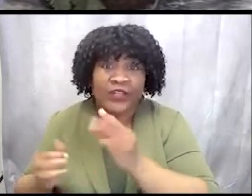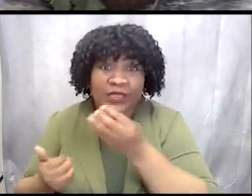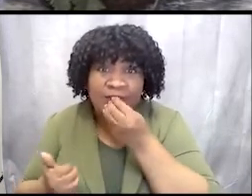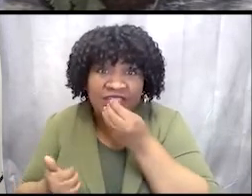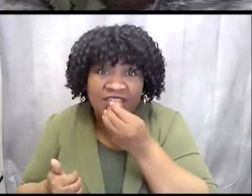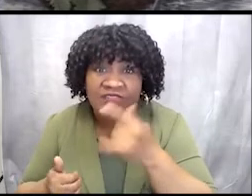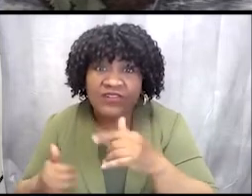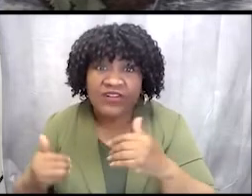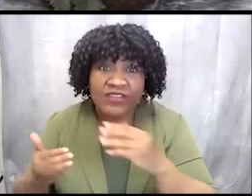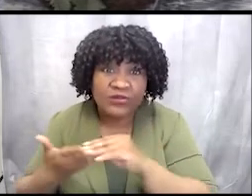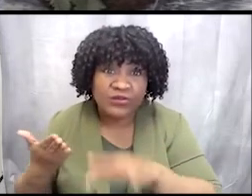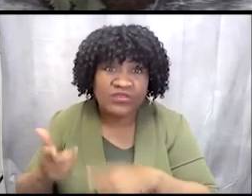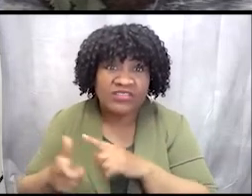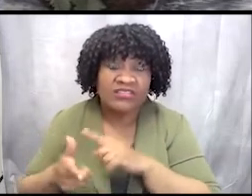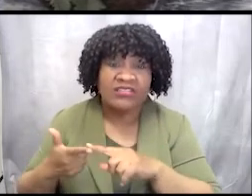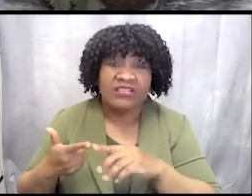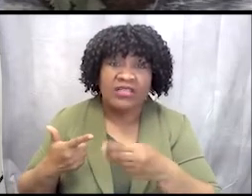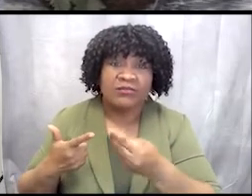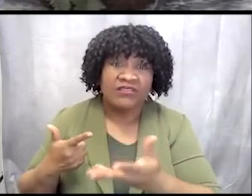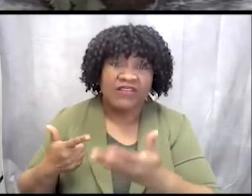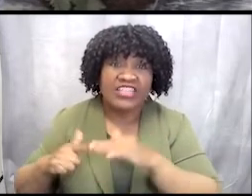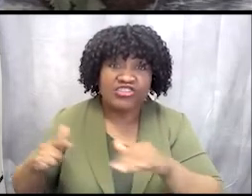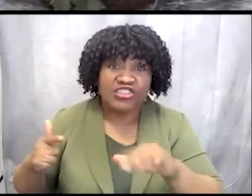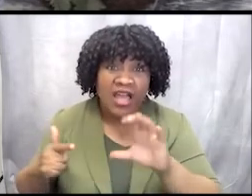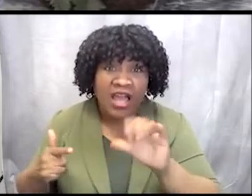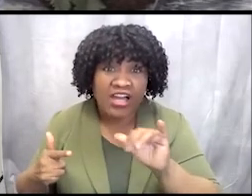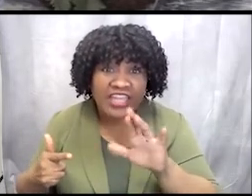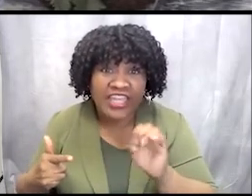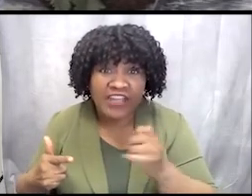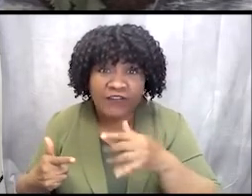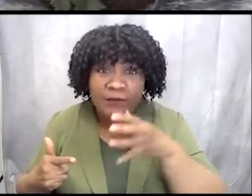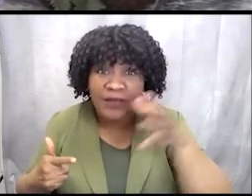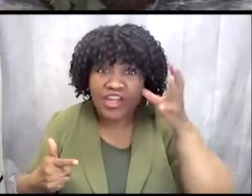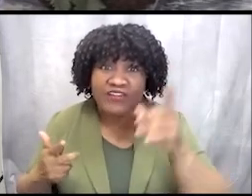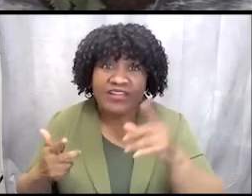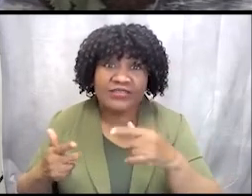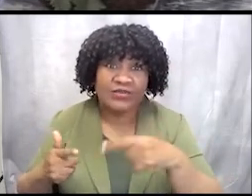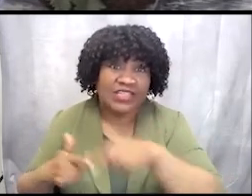to the young people, it provided childcare for parents while they went to work.